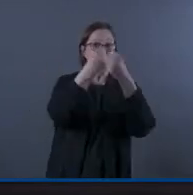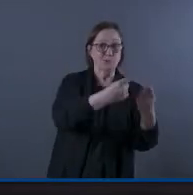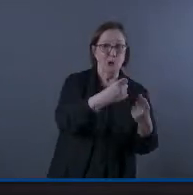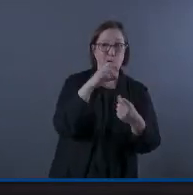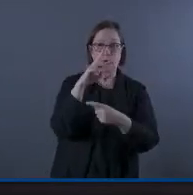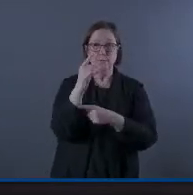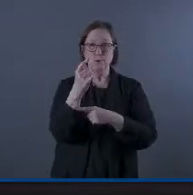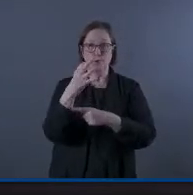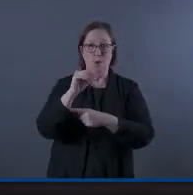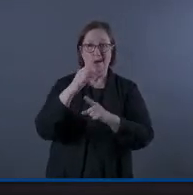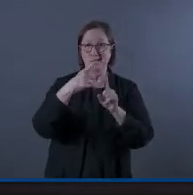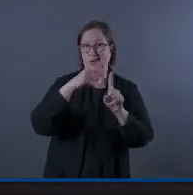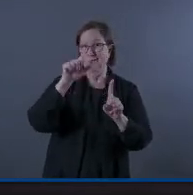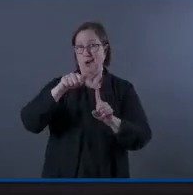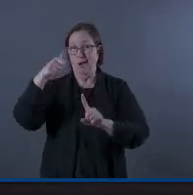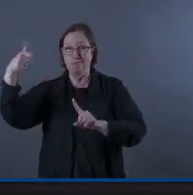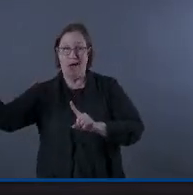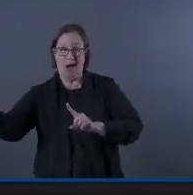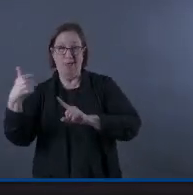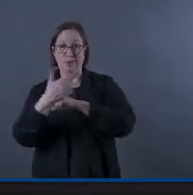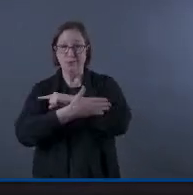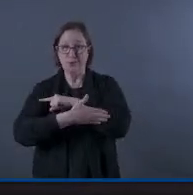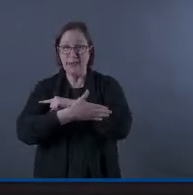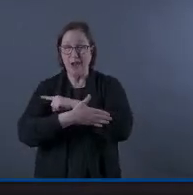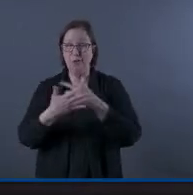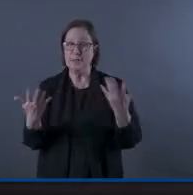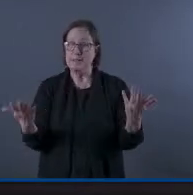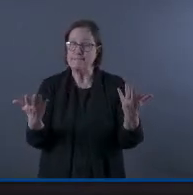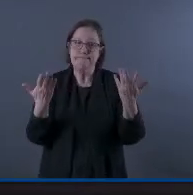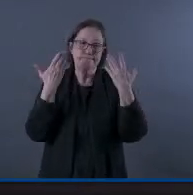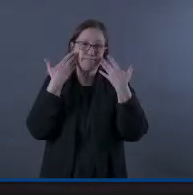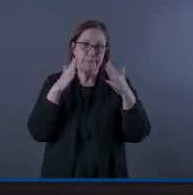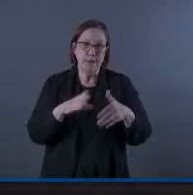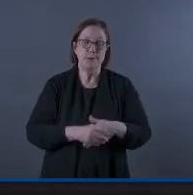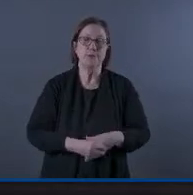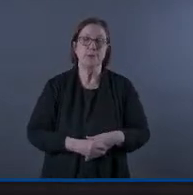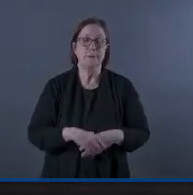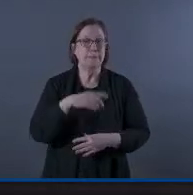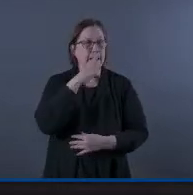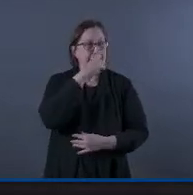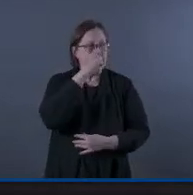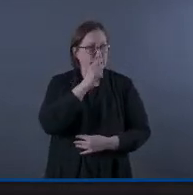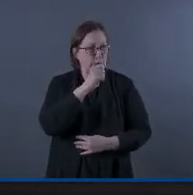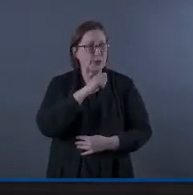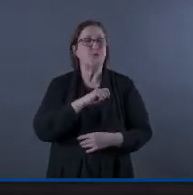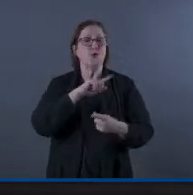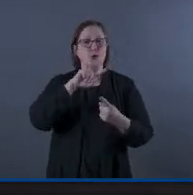Now, interestingly, the state and the vaccine allocation does try to match first and second dose allocations